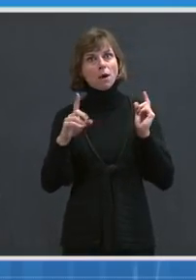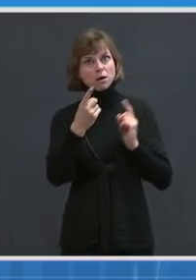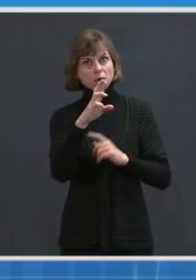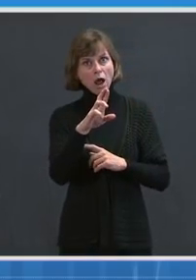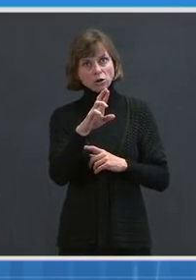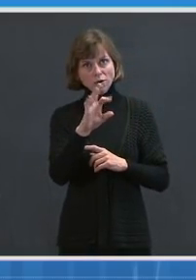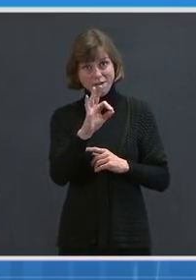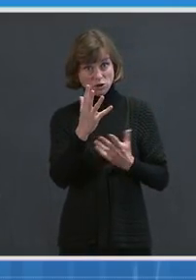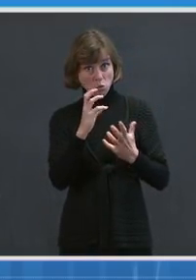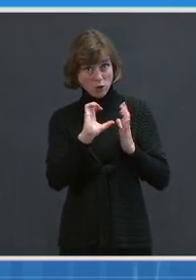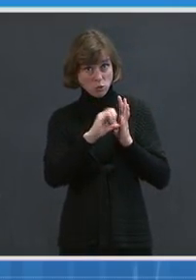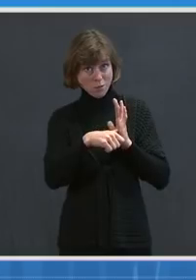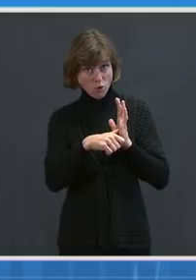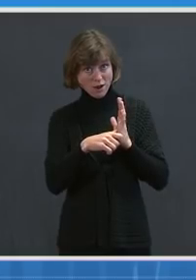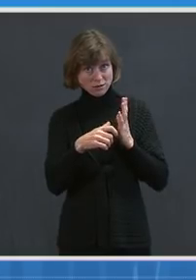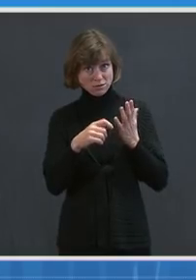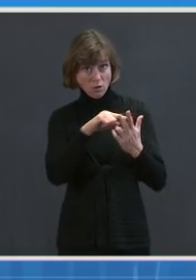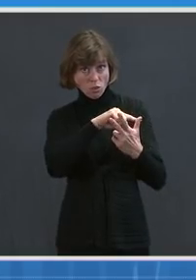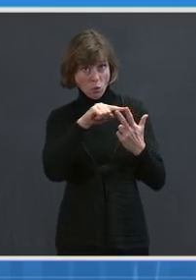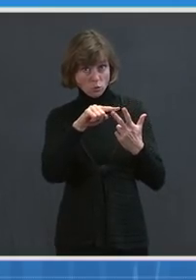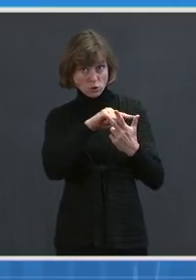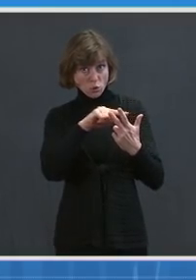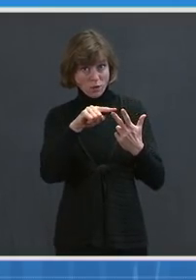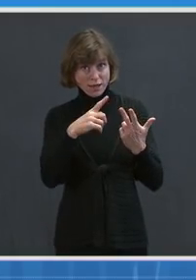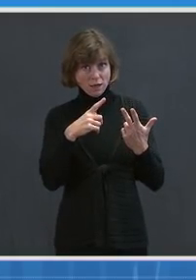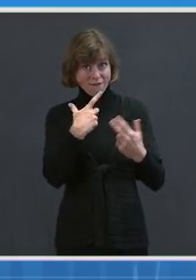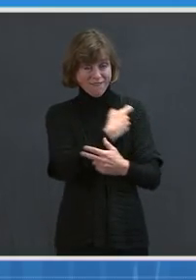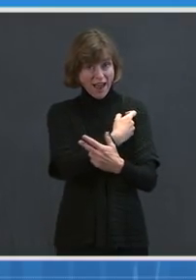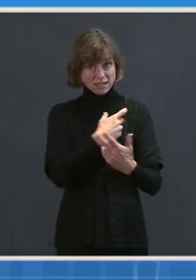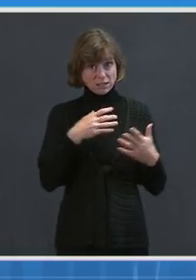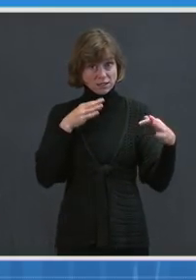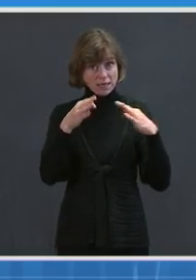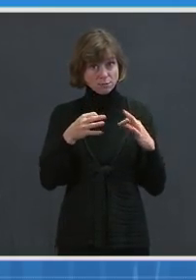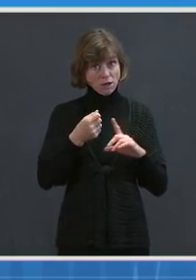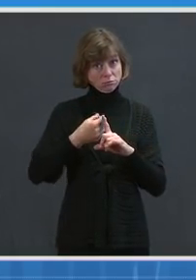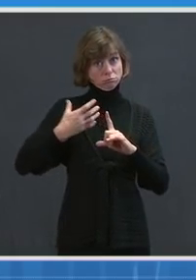around these three vaccines. Dr. Fauci: Yes. Thank you, Andy.